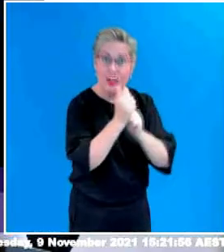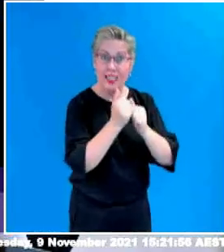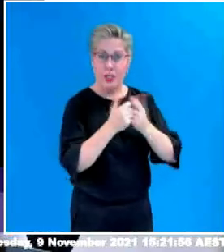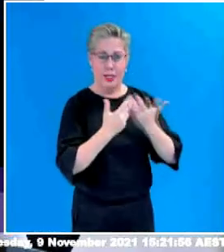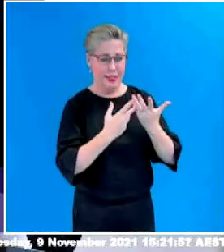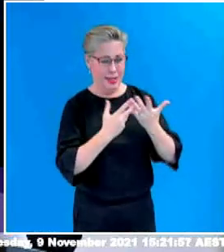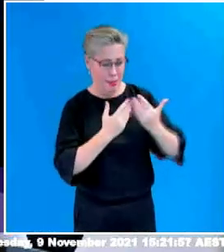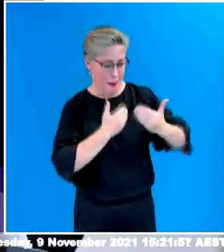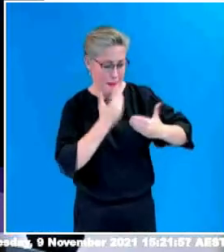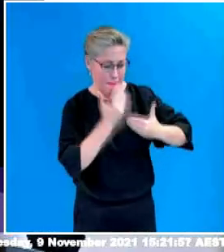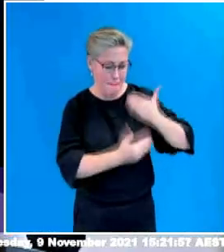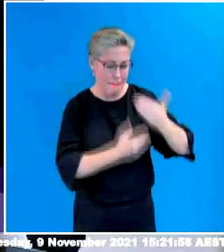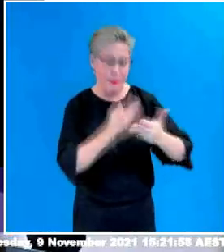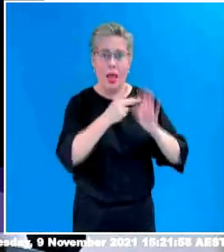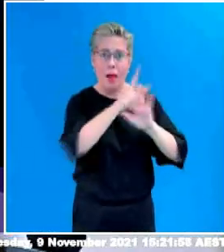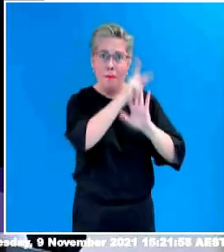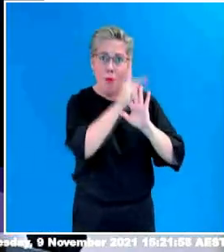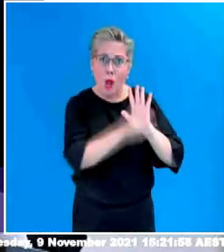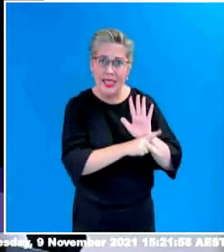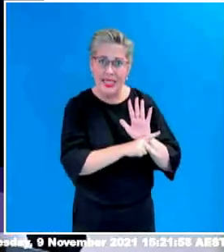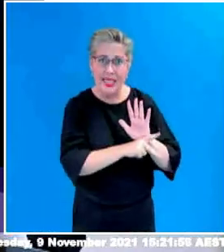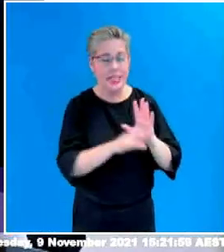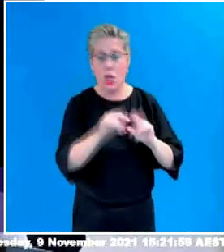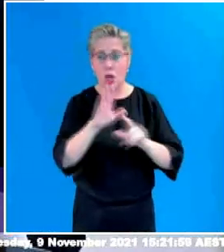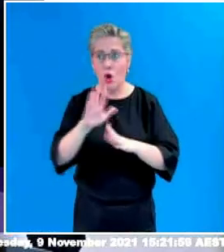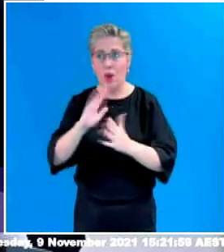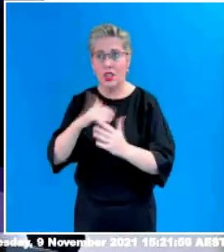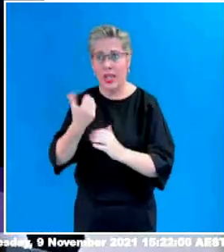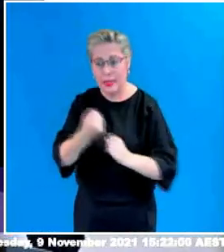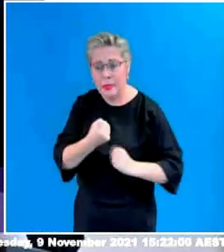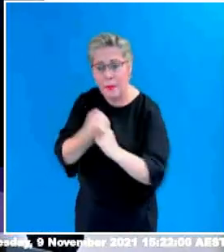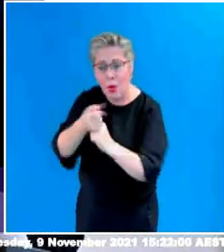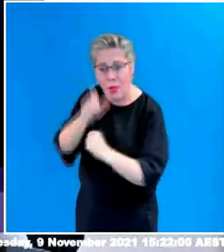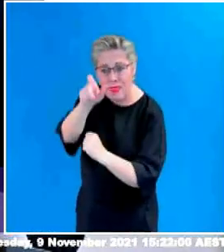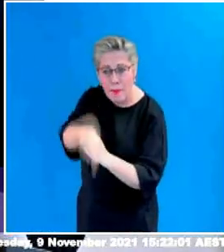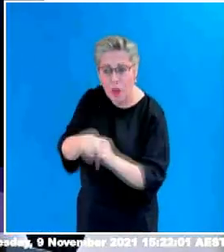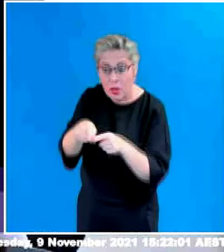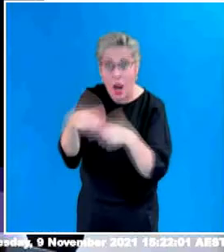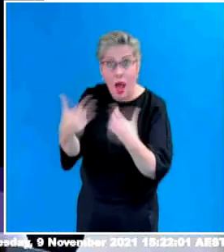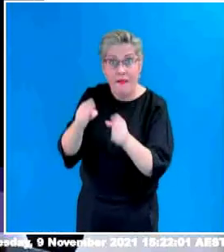implementing measures for the person personally. That's my understanding.